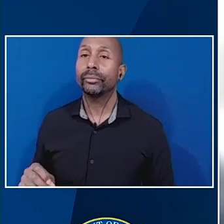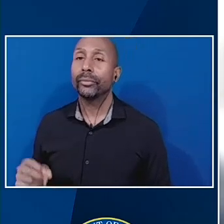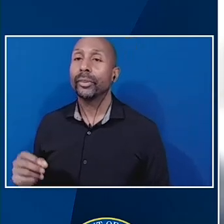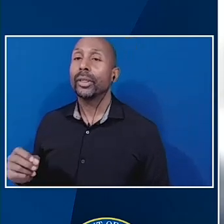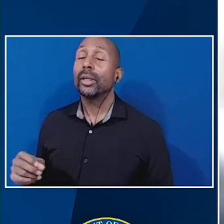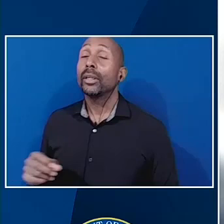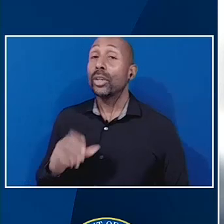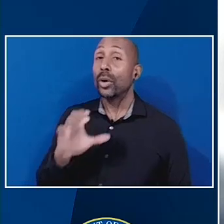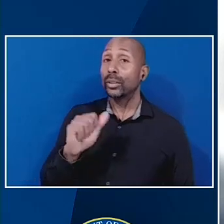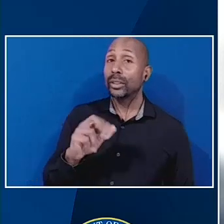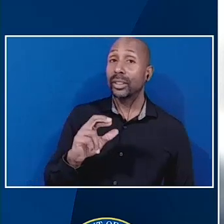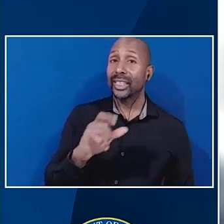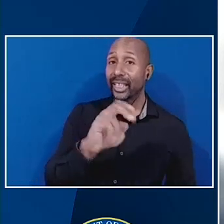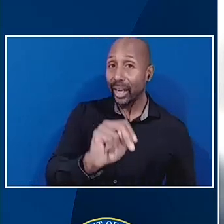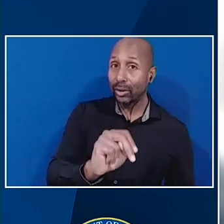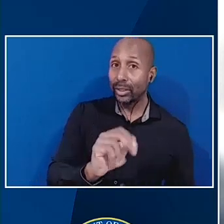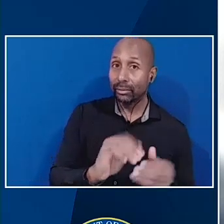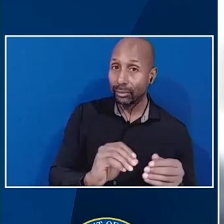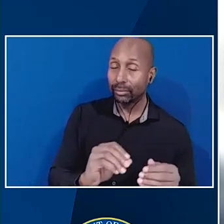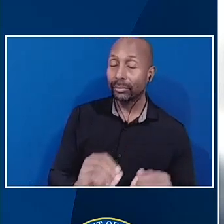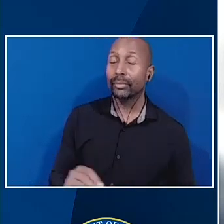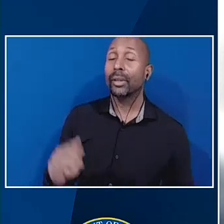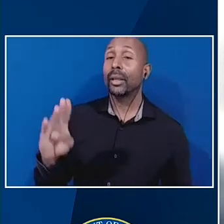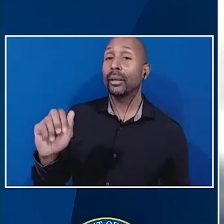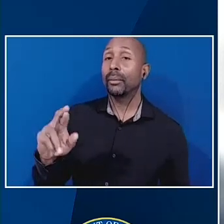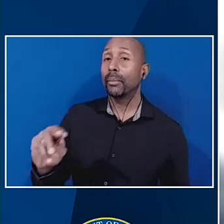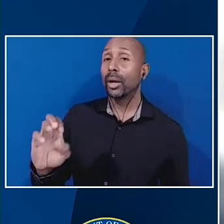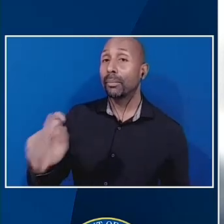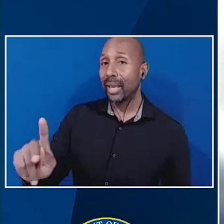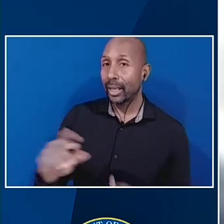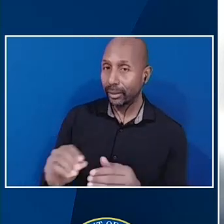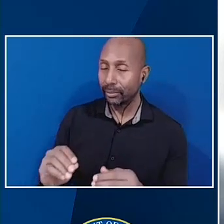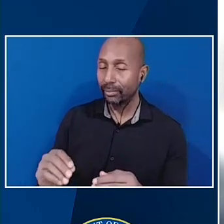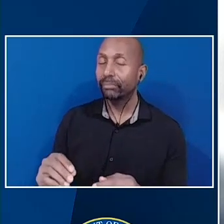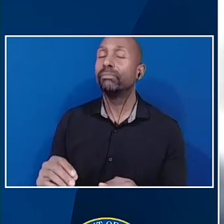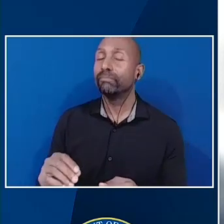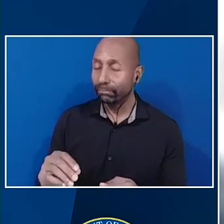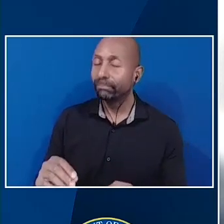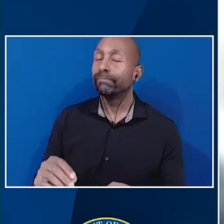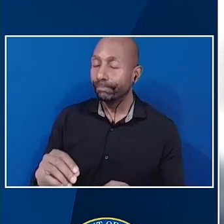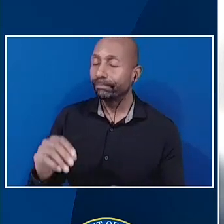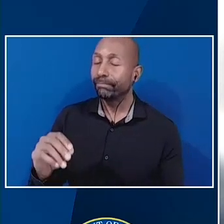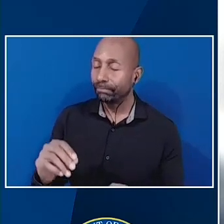know, about wanting to protect students. Though I also am listening to Herman talk